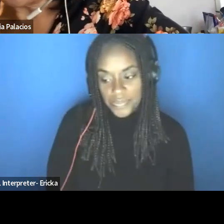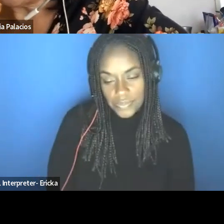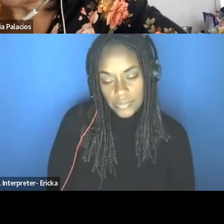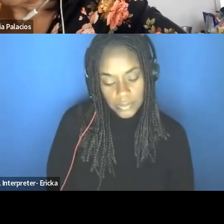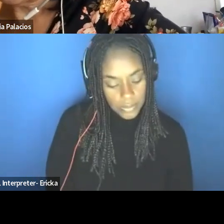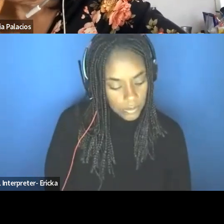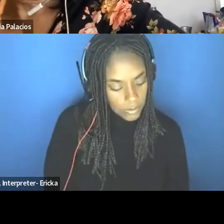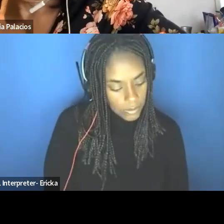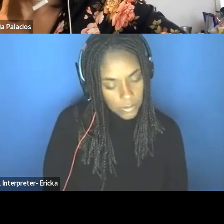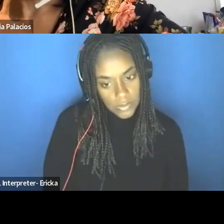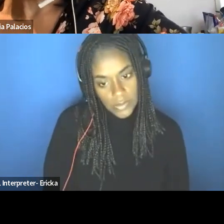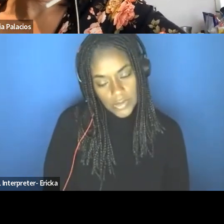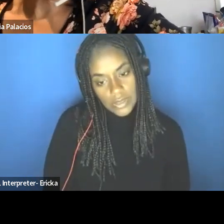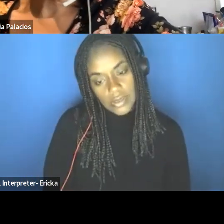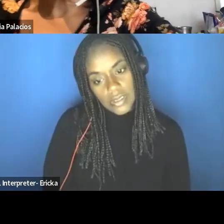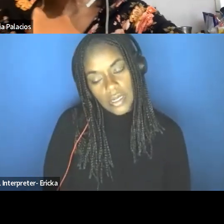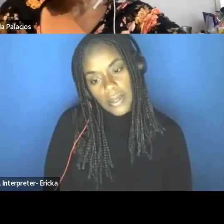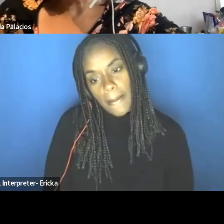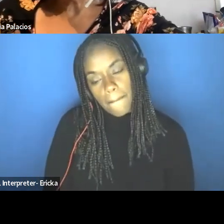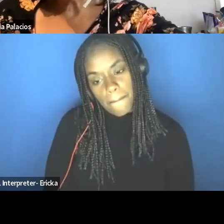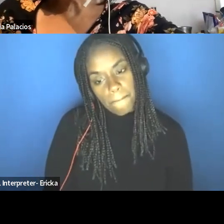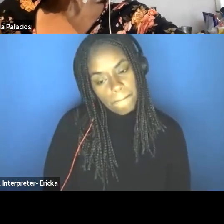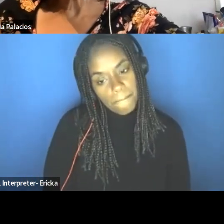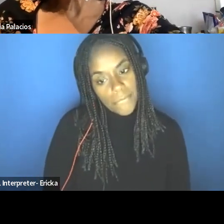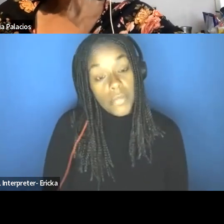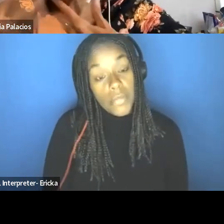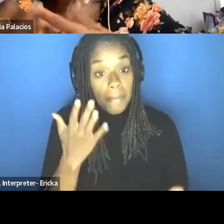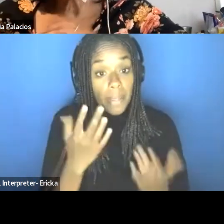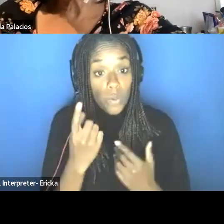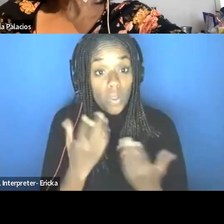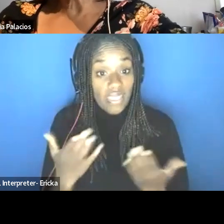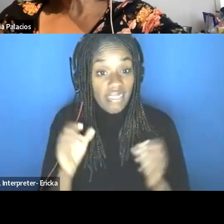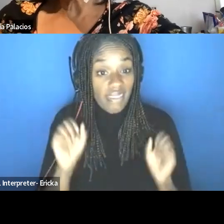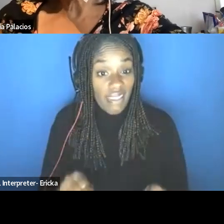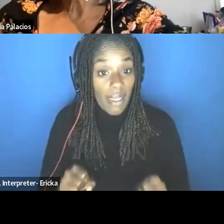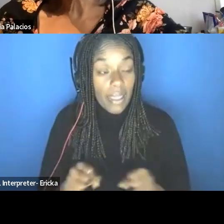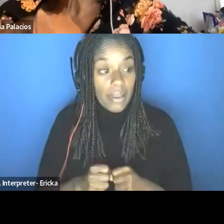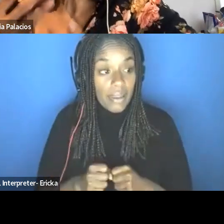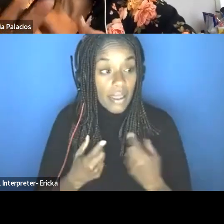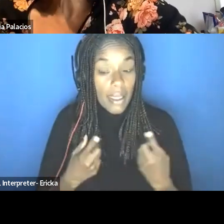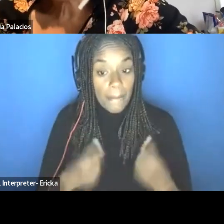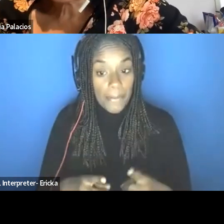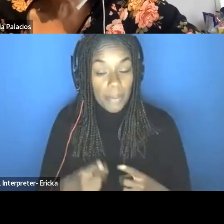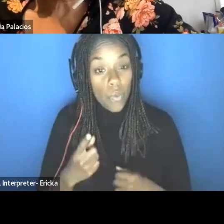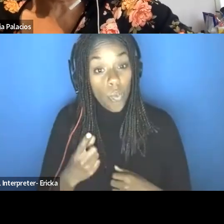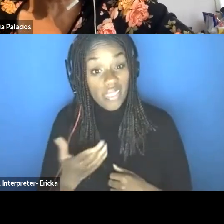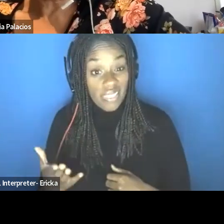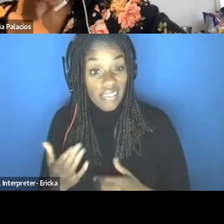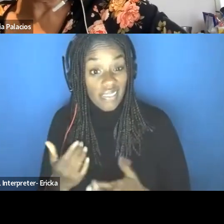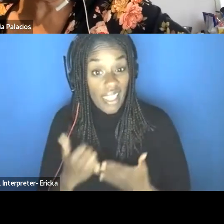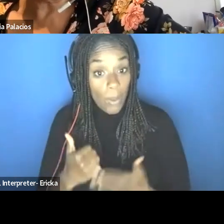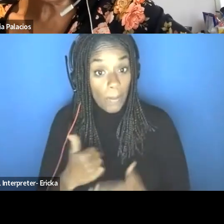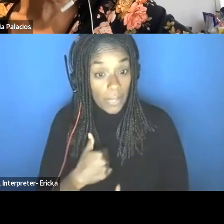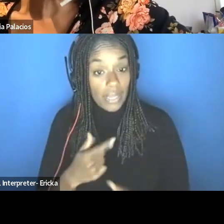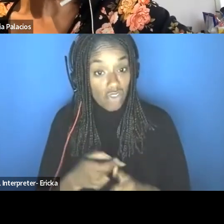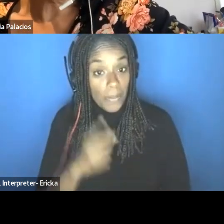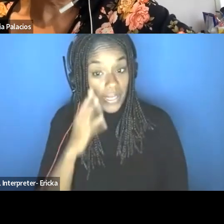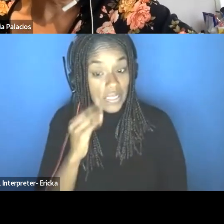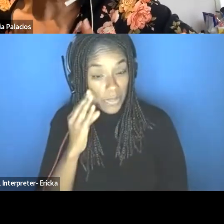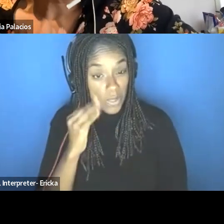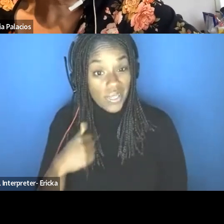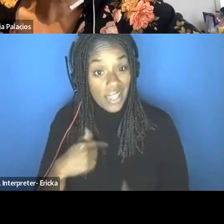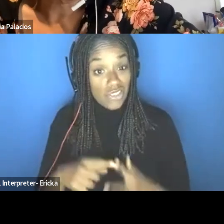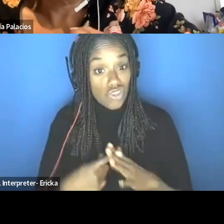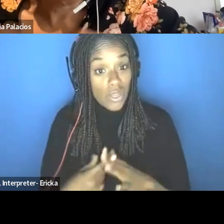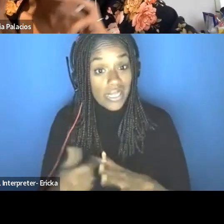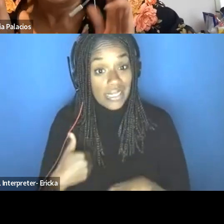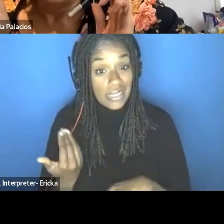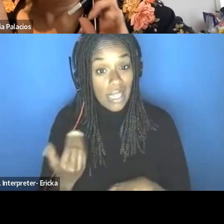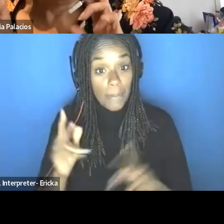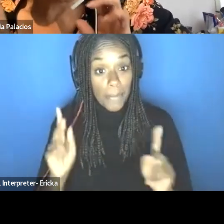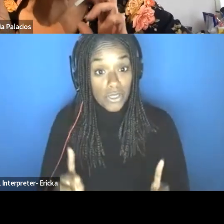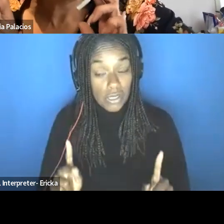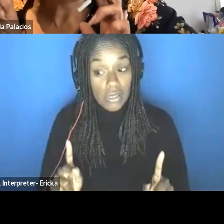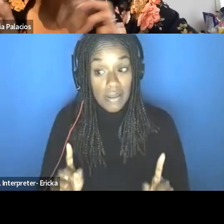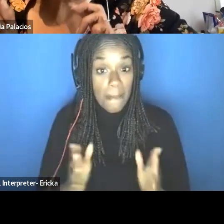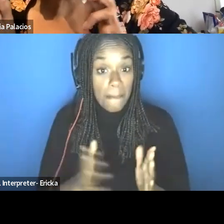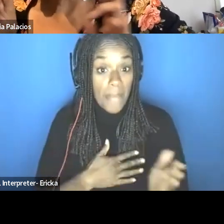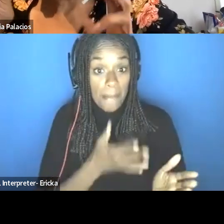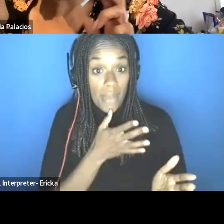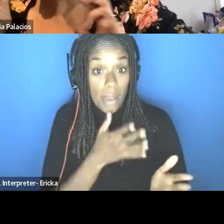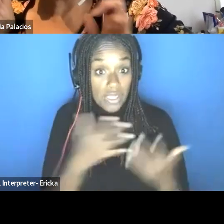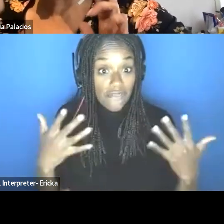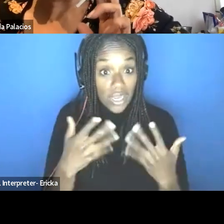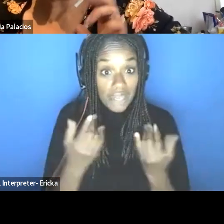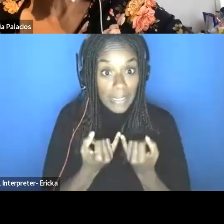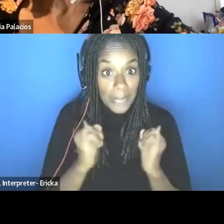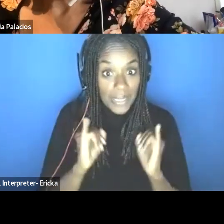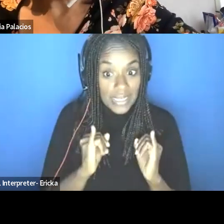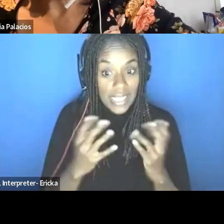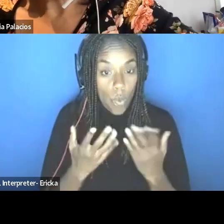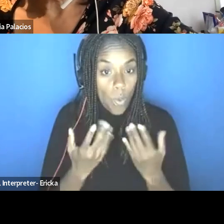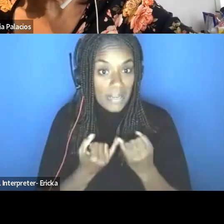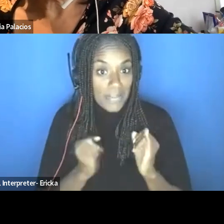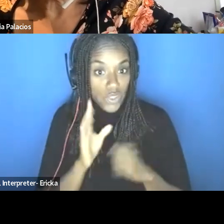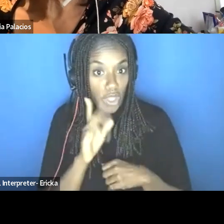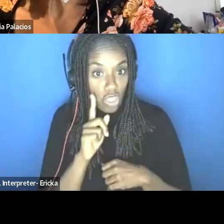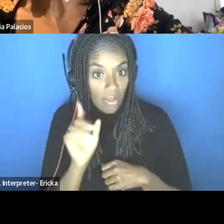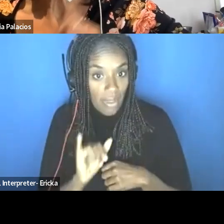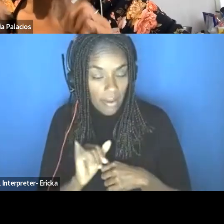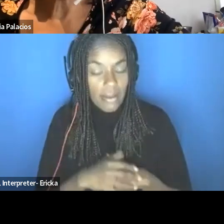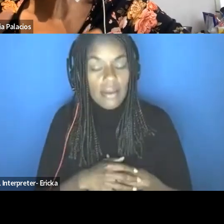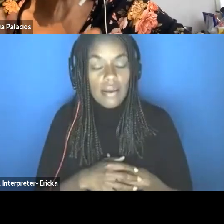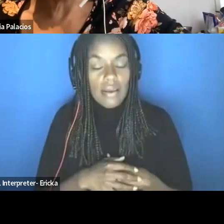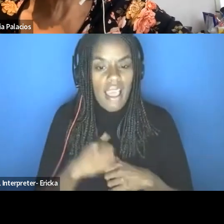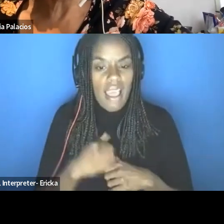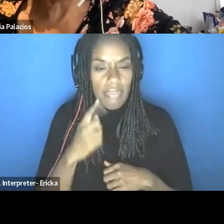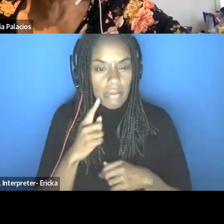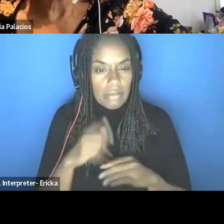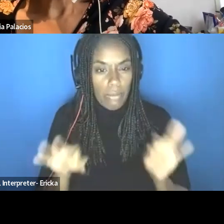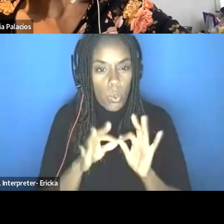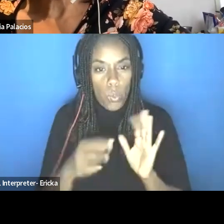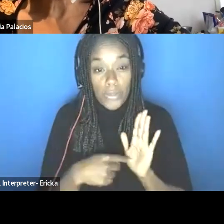I just wanted to piggy back on what's already been said.